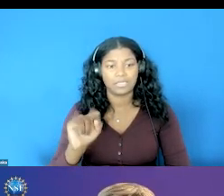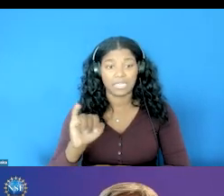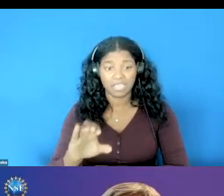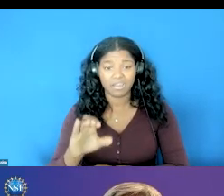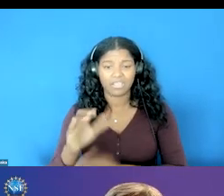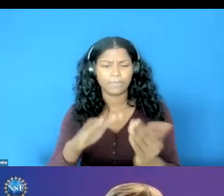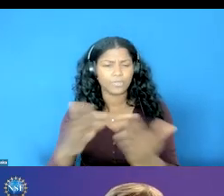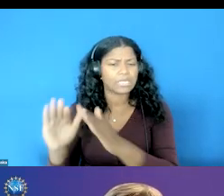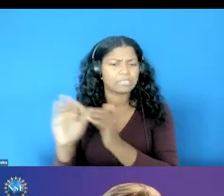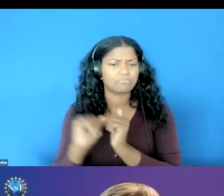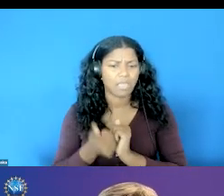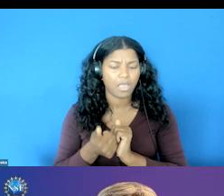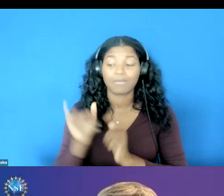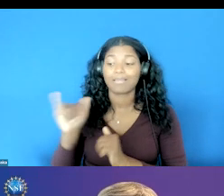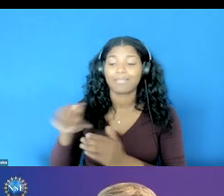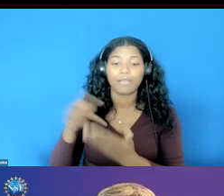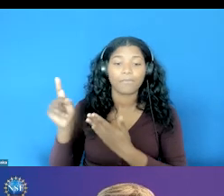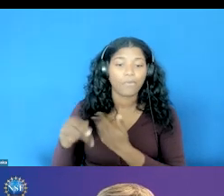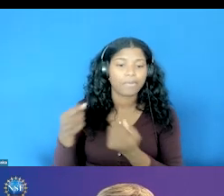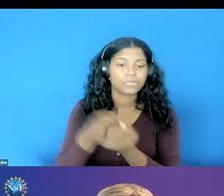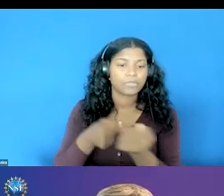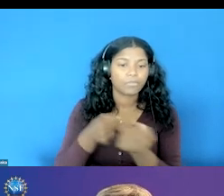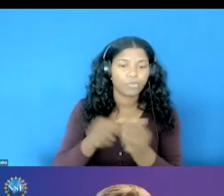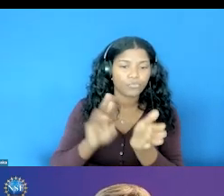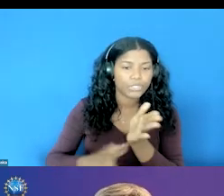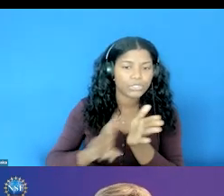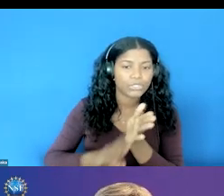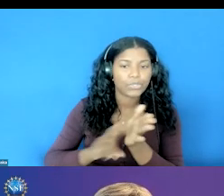This program supports research on how synthetic microbial communities form,